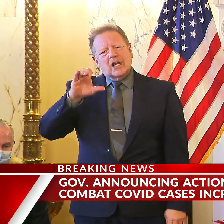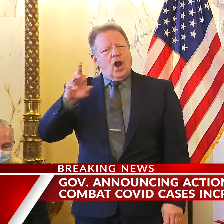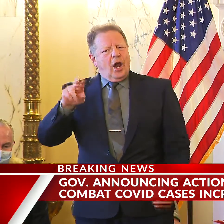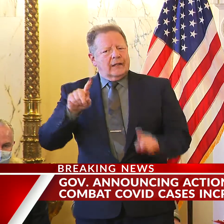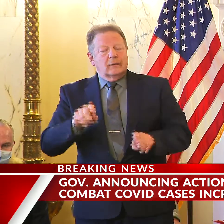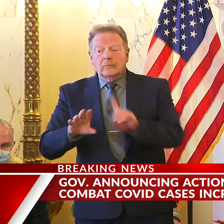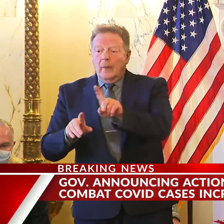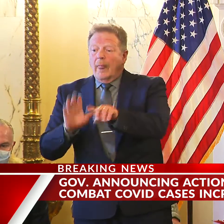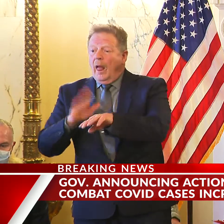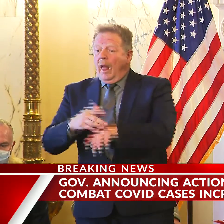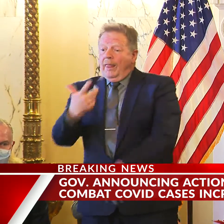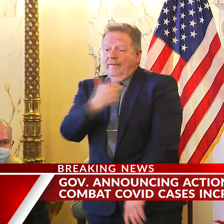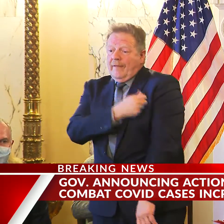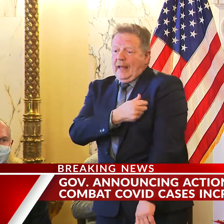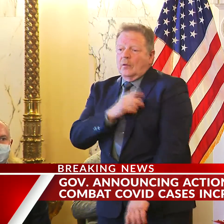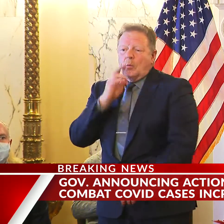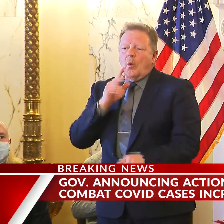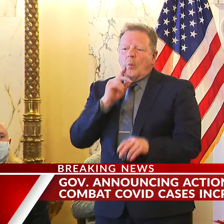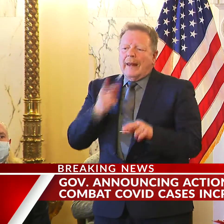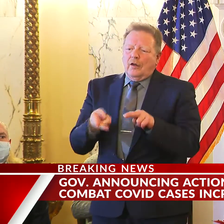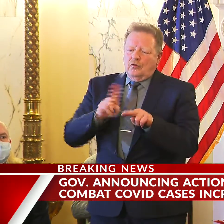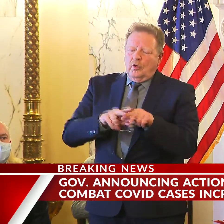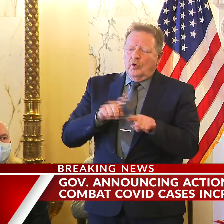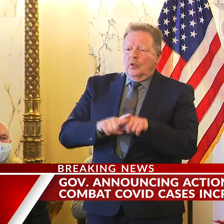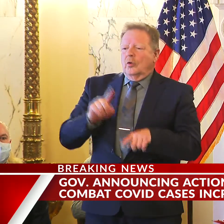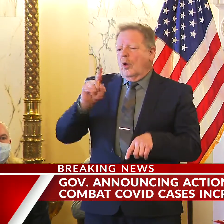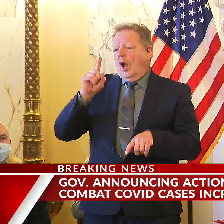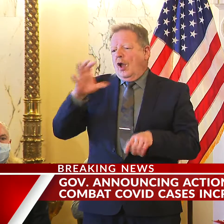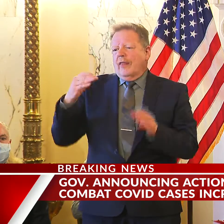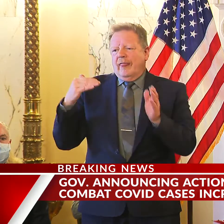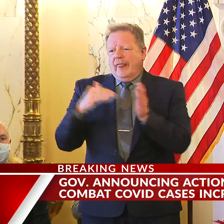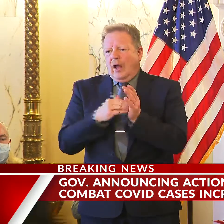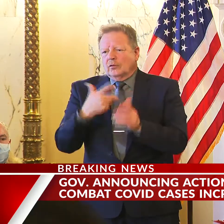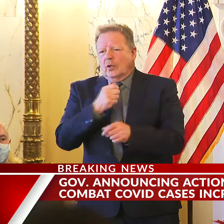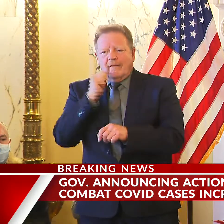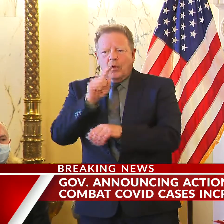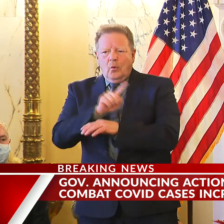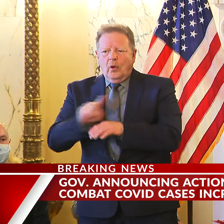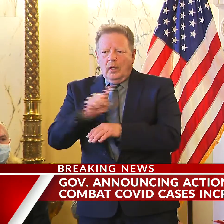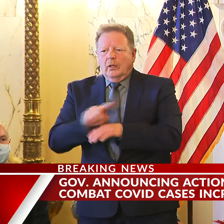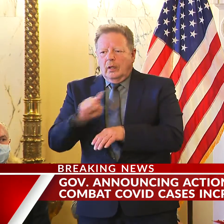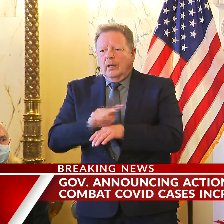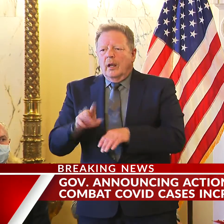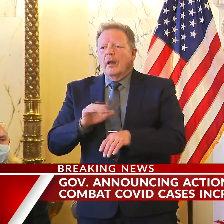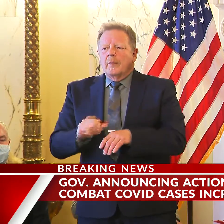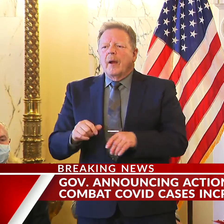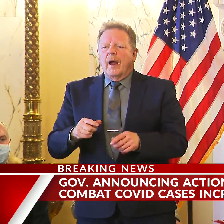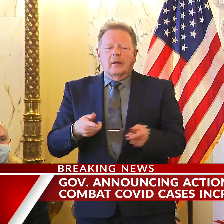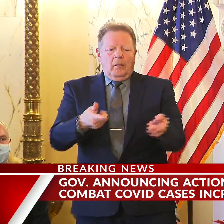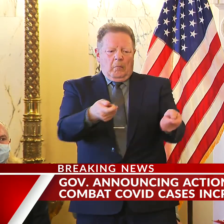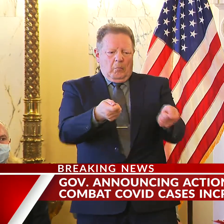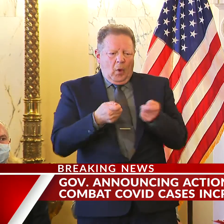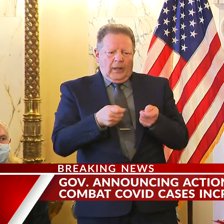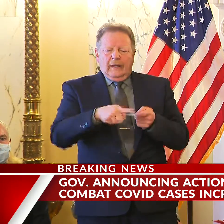TO IS WHEN YOU TALK ABOUT RAPID TEST, WHAT ABOUT RESULTS ON PCR TEST WILL ON THE ON THE VACCINATIONS. I SAID THAT